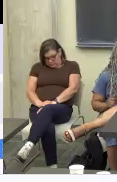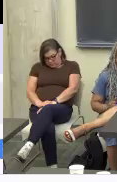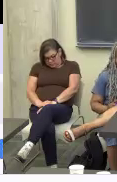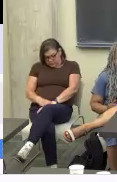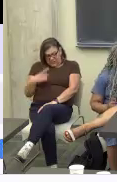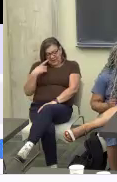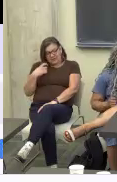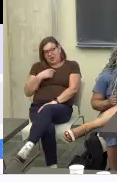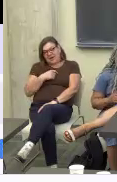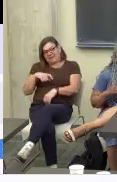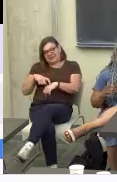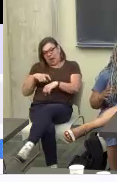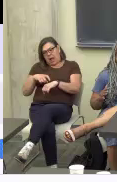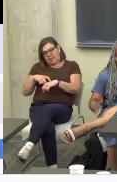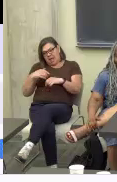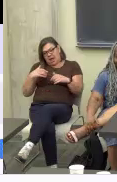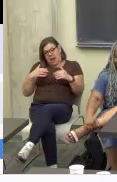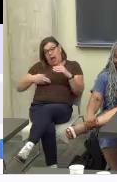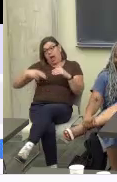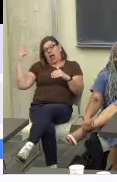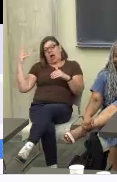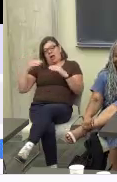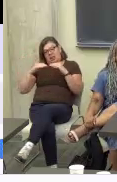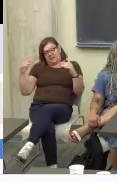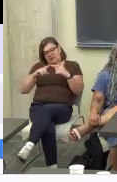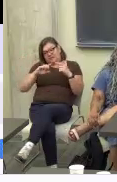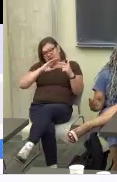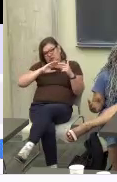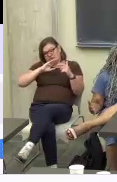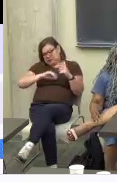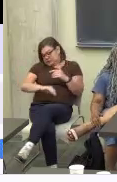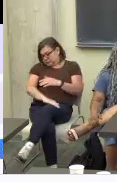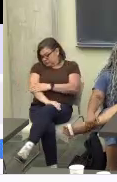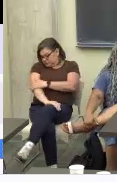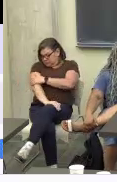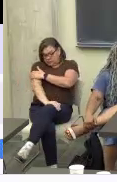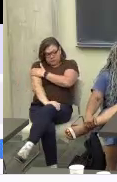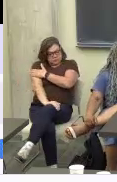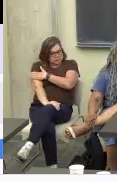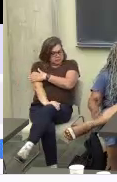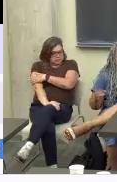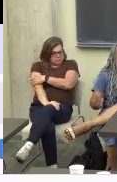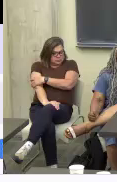resistance to frustration that It is a possible thing to do.